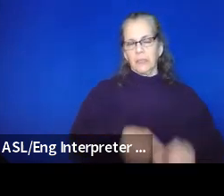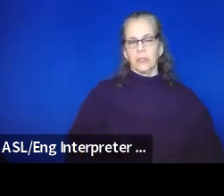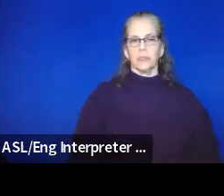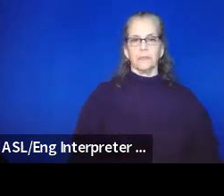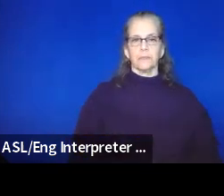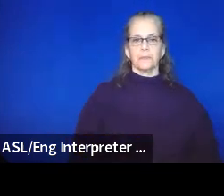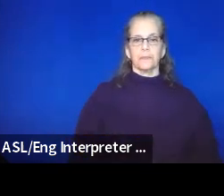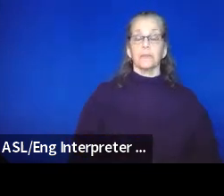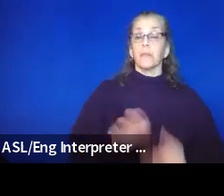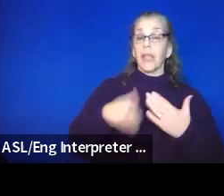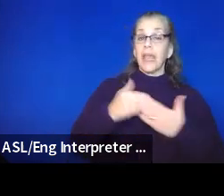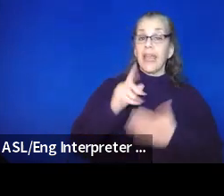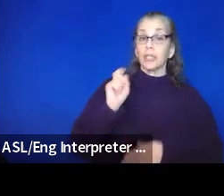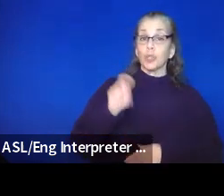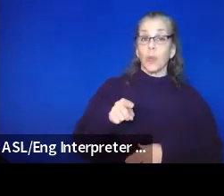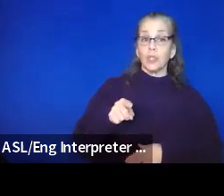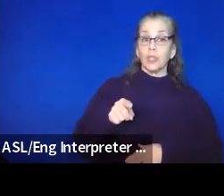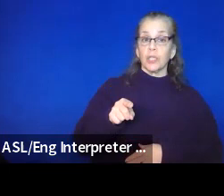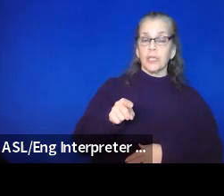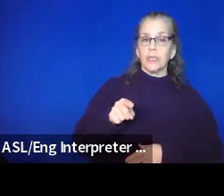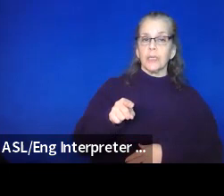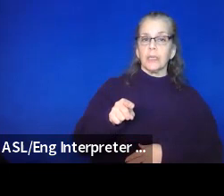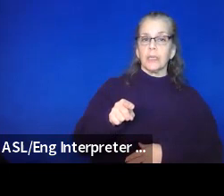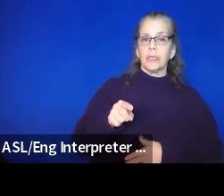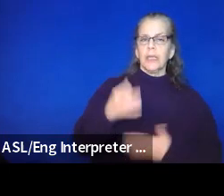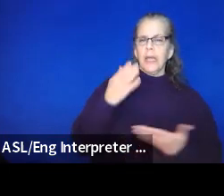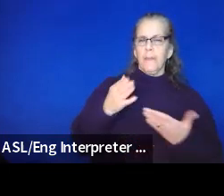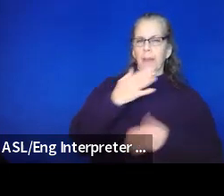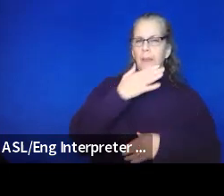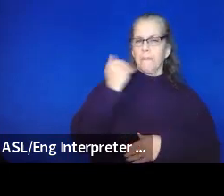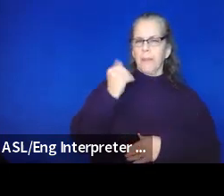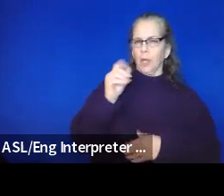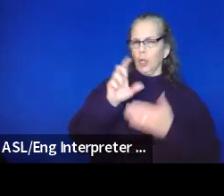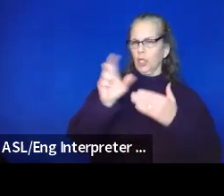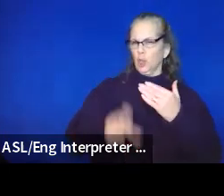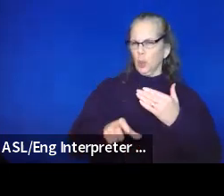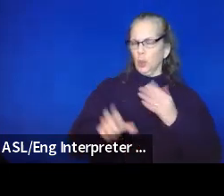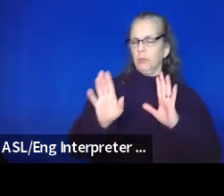be best asked in one of your Ask Me Anything Zooms, but this one is, at what point do you